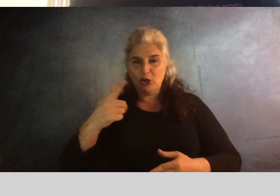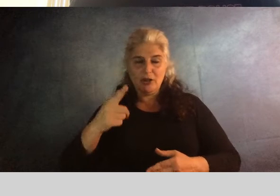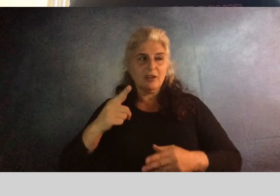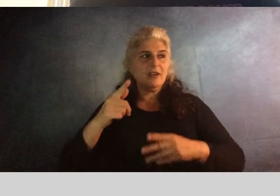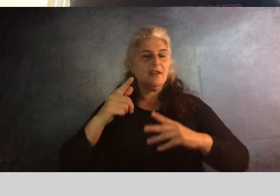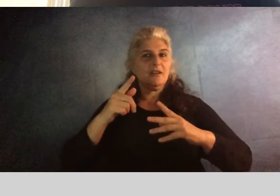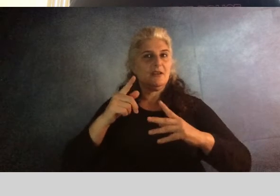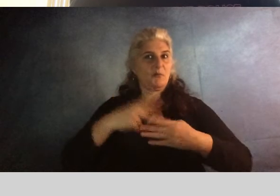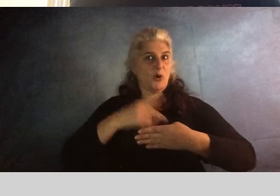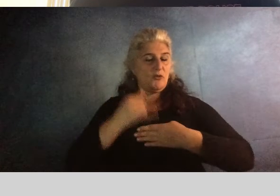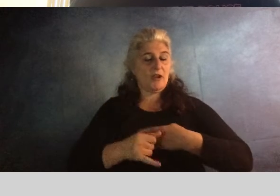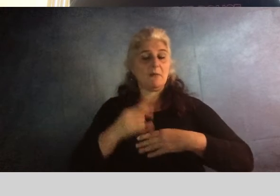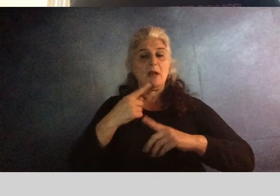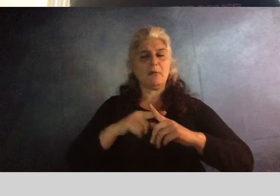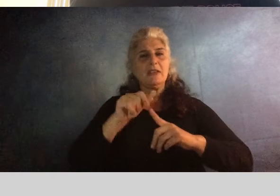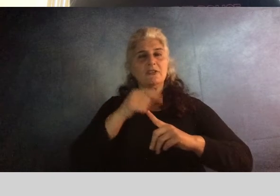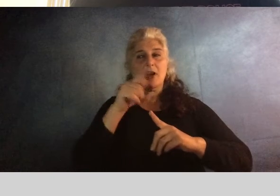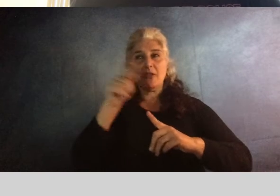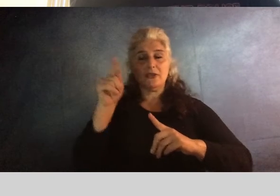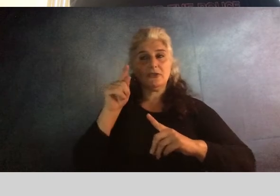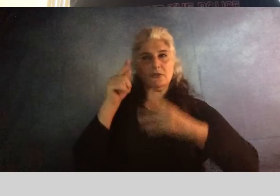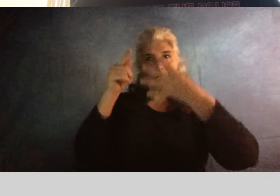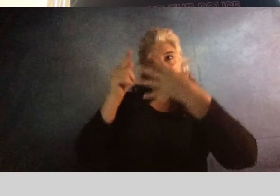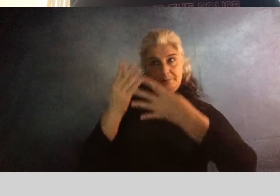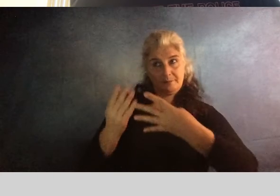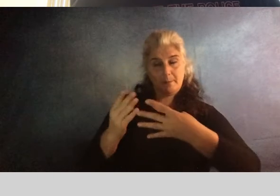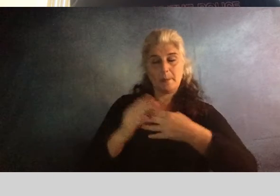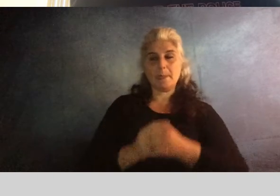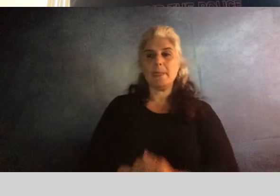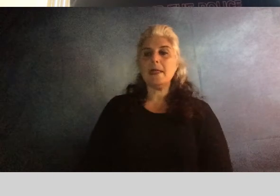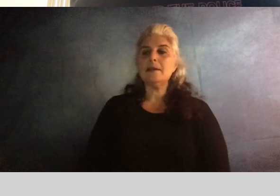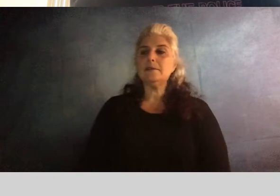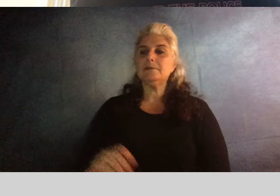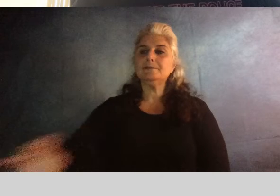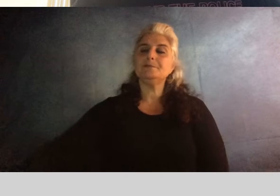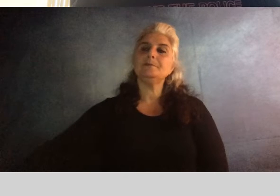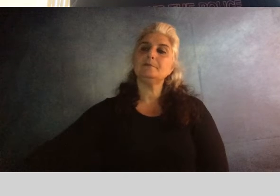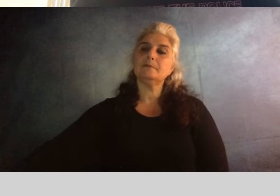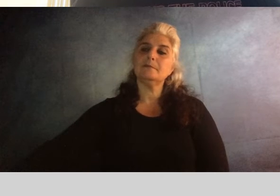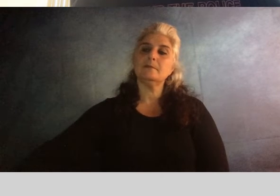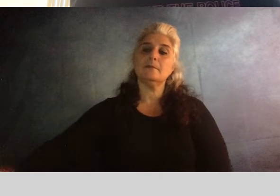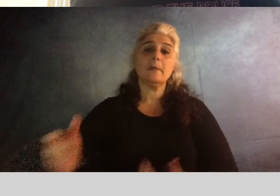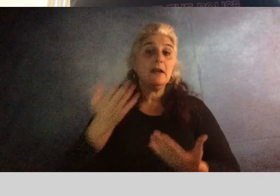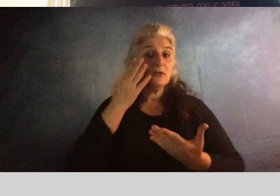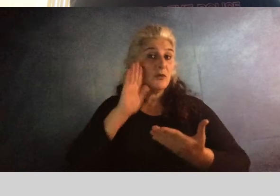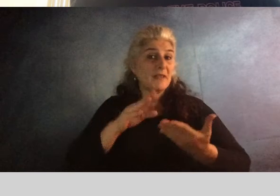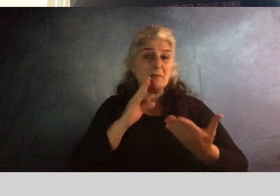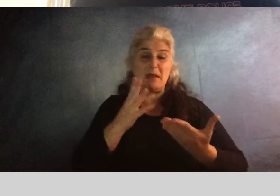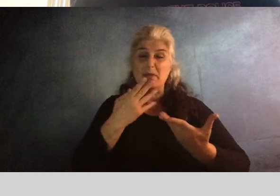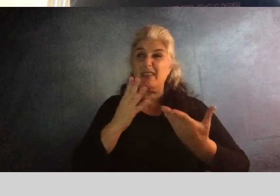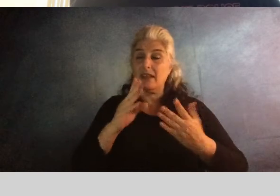the Core Infrastructure Initiative and the Open Source Security Foundation. They might open up new rounds of funding later this year or next year.